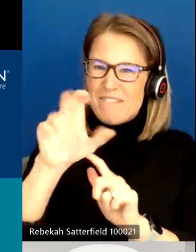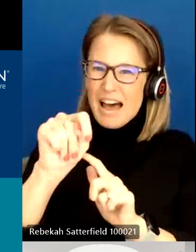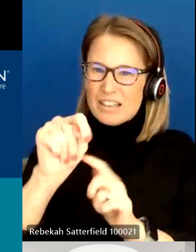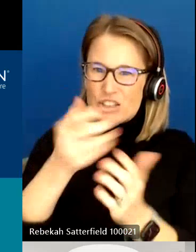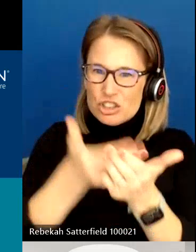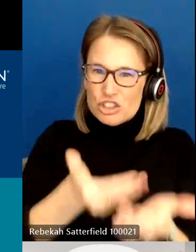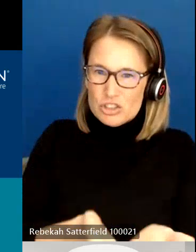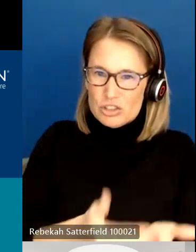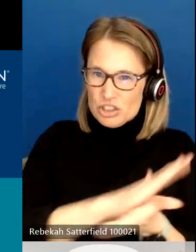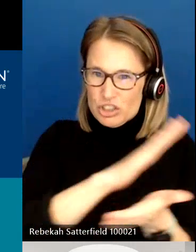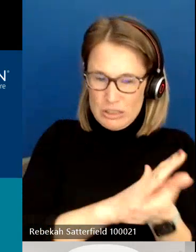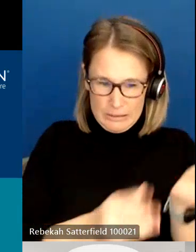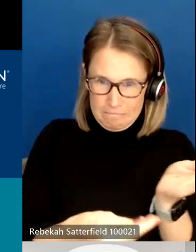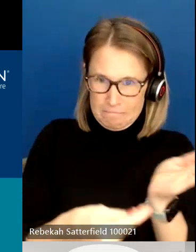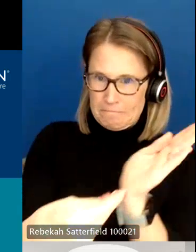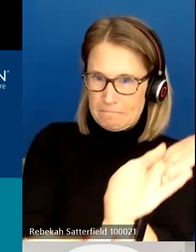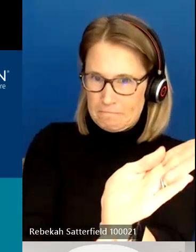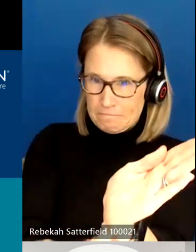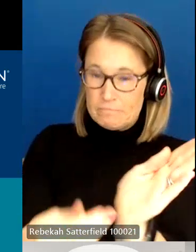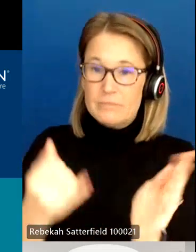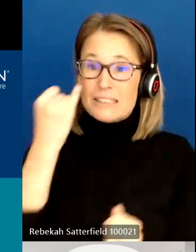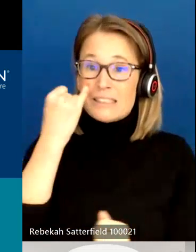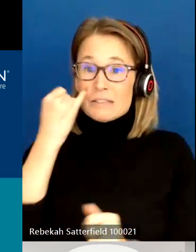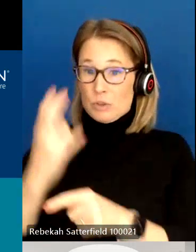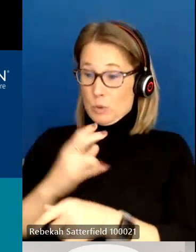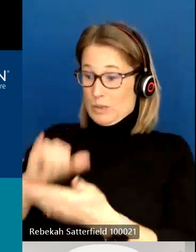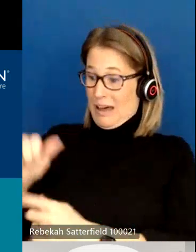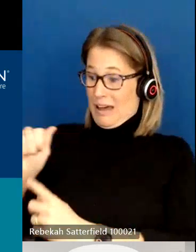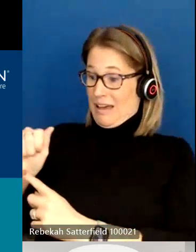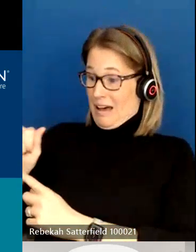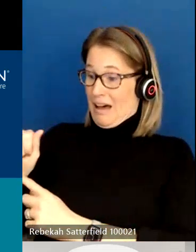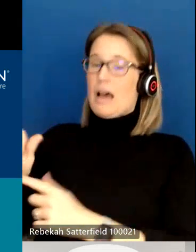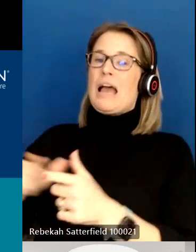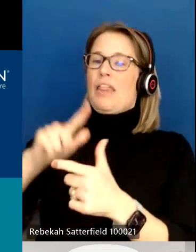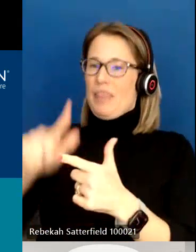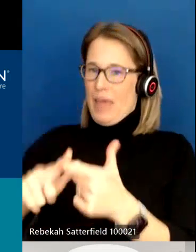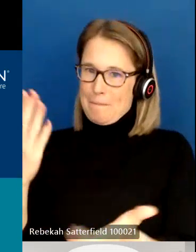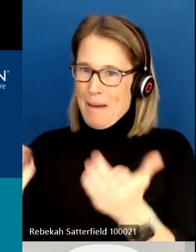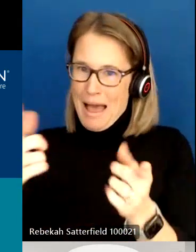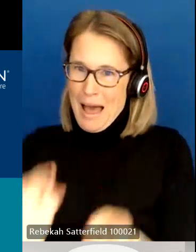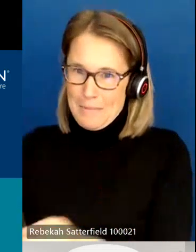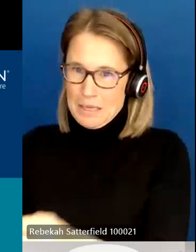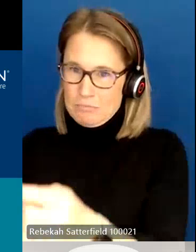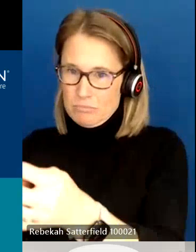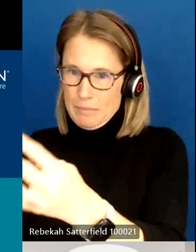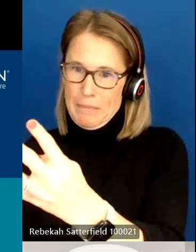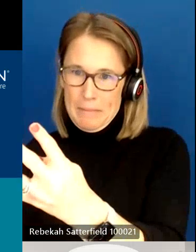what the risk of how it might deviate from that so you got to read these disclosures up front